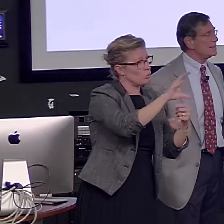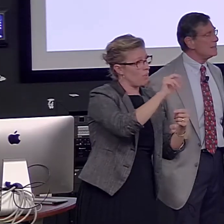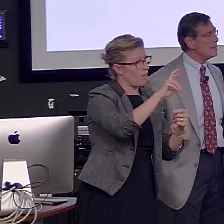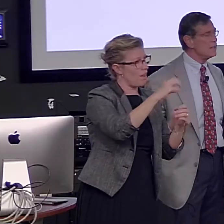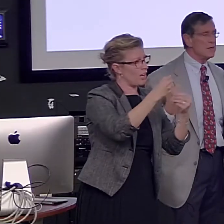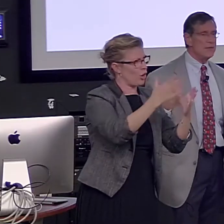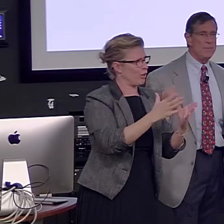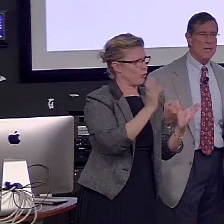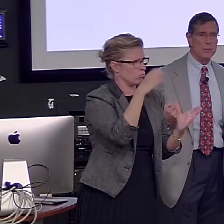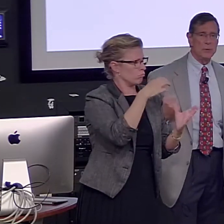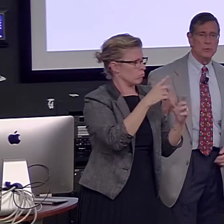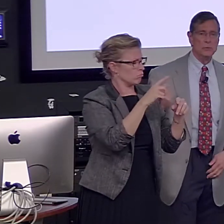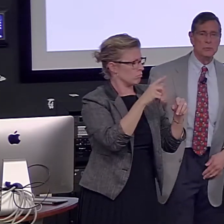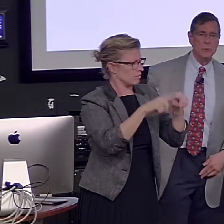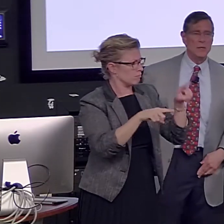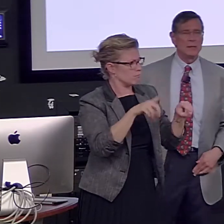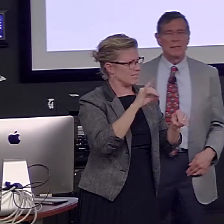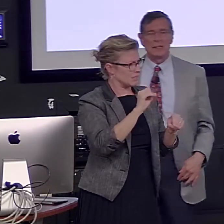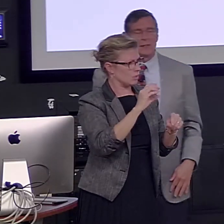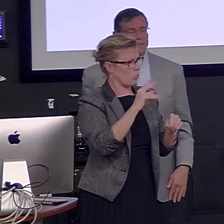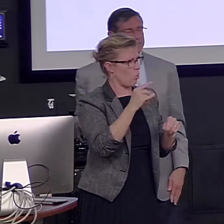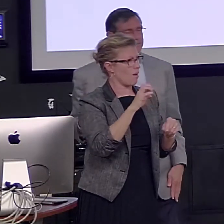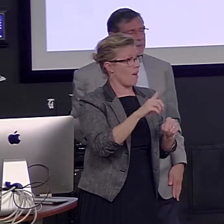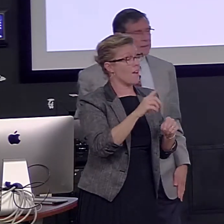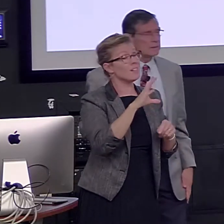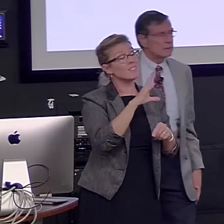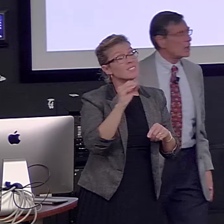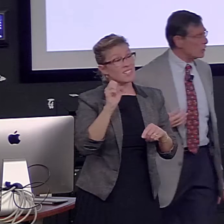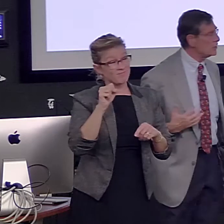And indeed, the people who coded these videos,